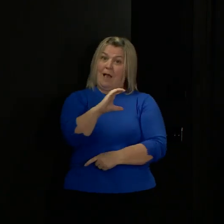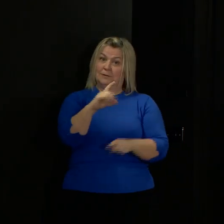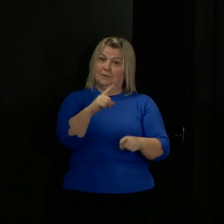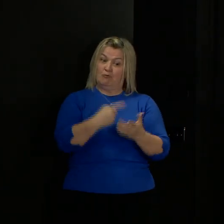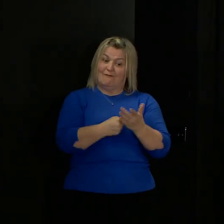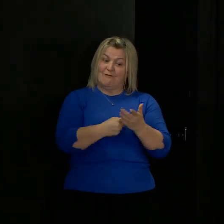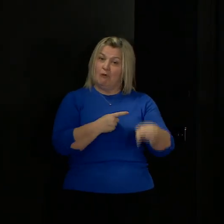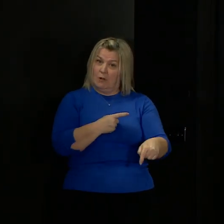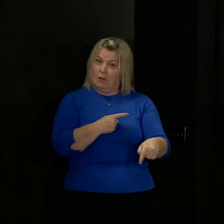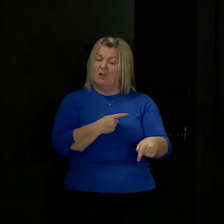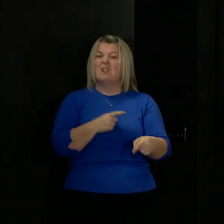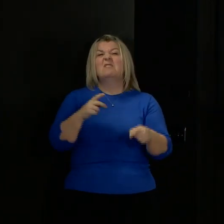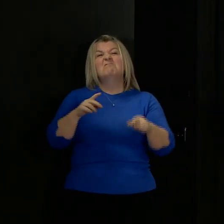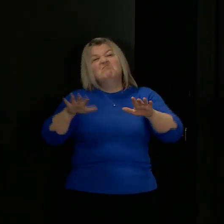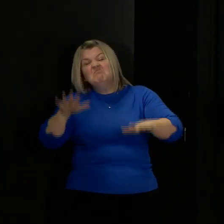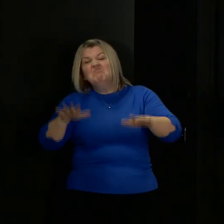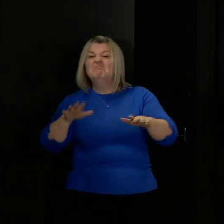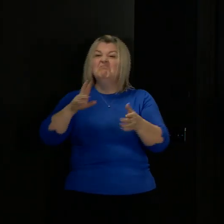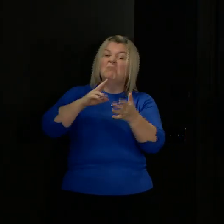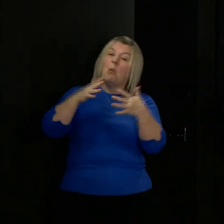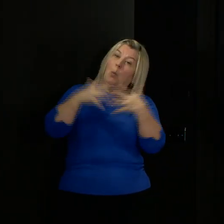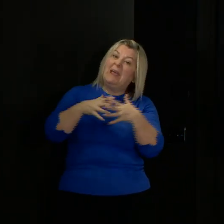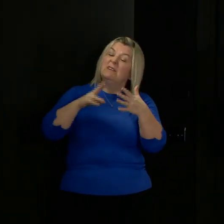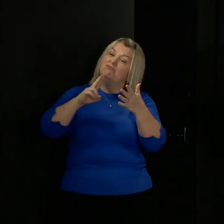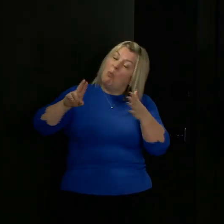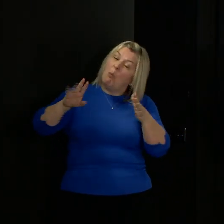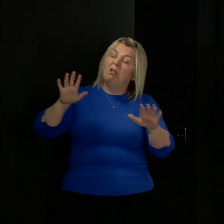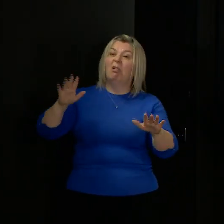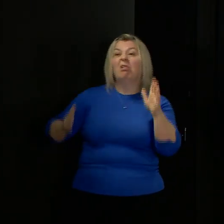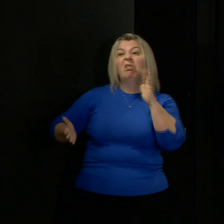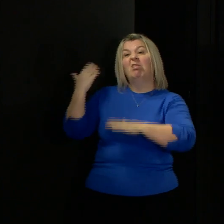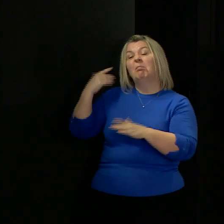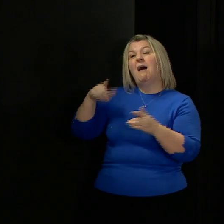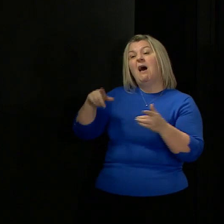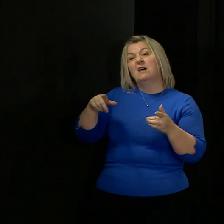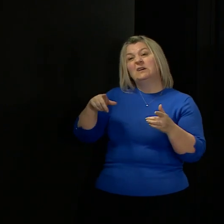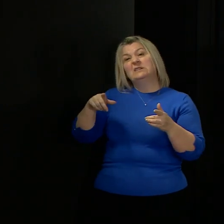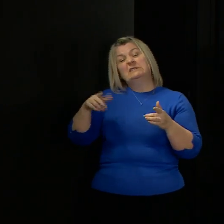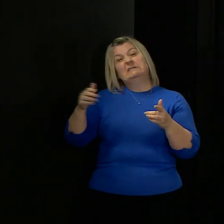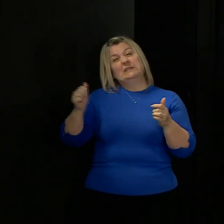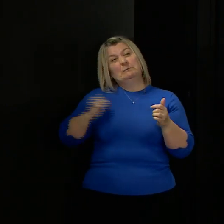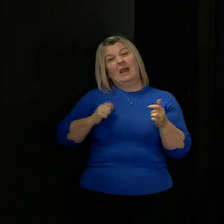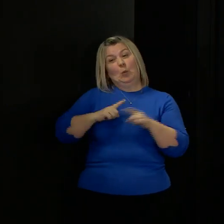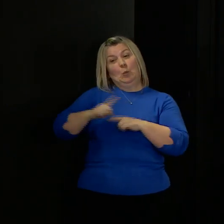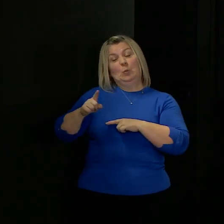on an average week and we would normally expect to receive in the region of 2,700